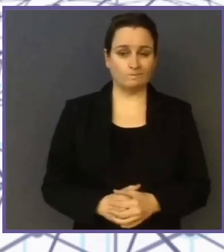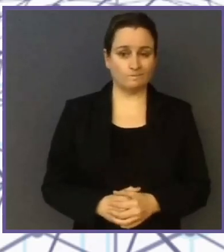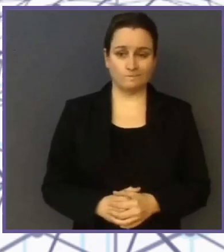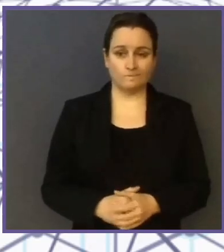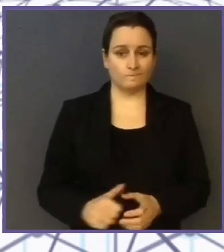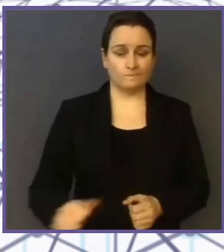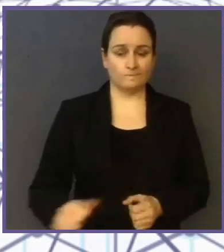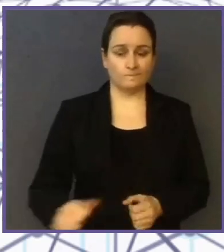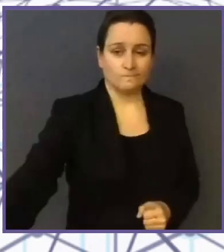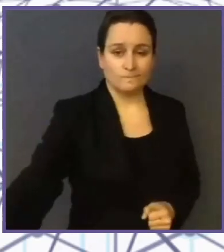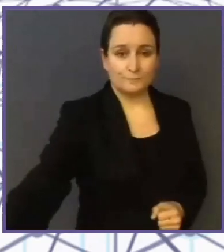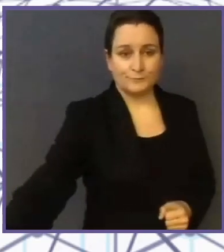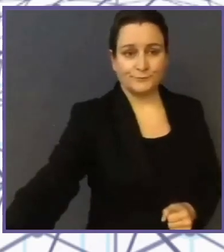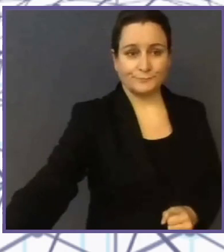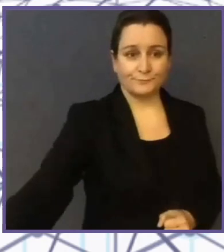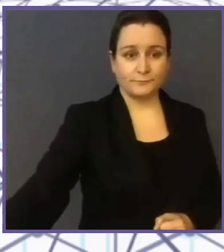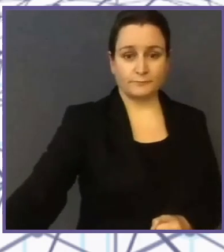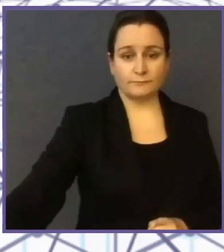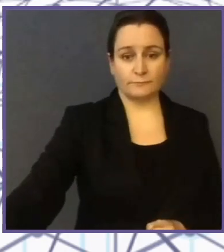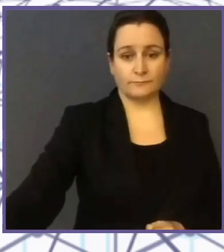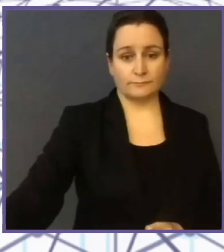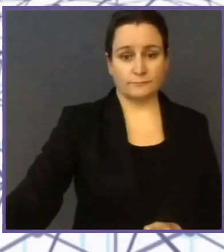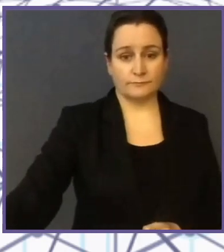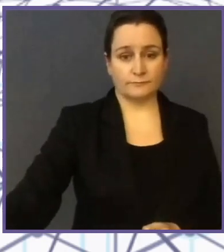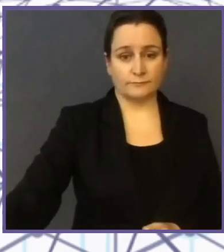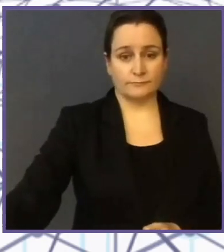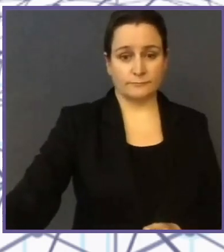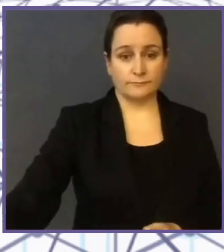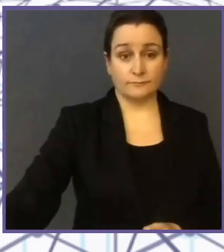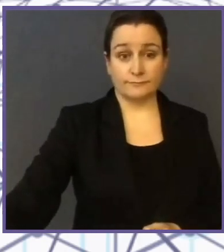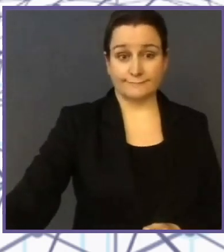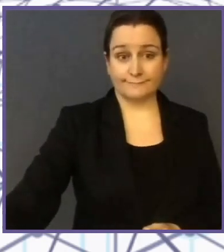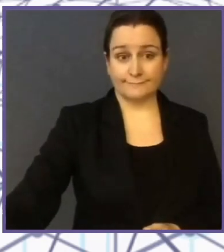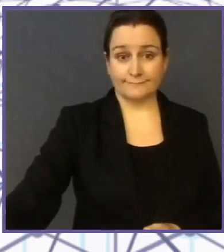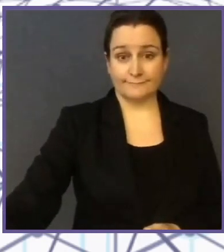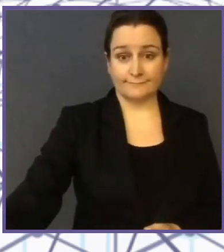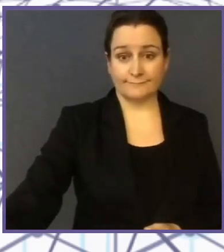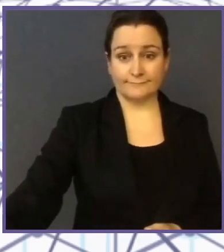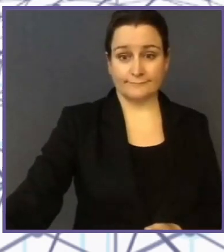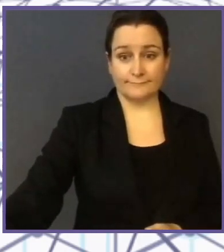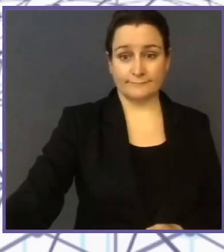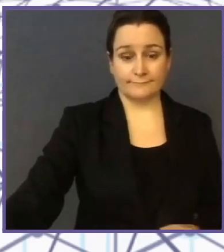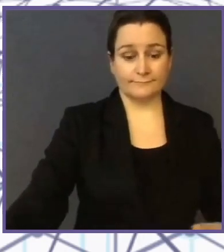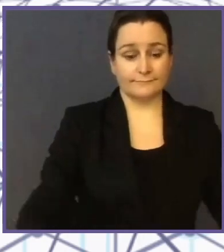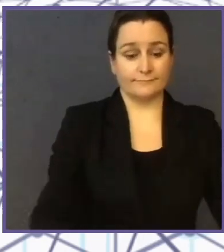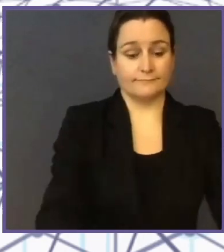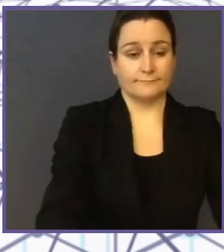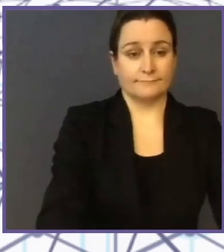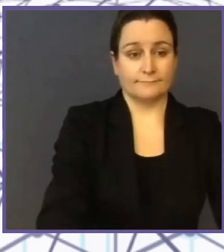and there isn't any improvement need to be identified by the stakeholders working over here in assisted technology.